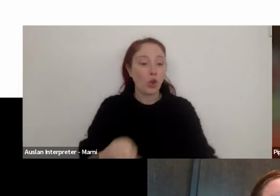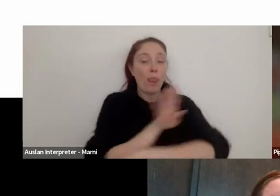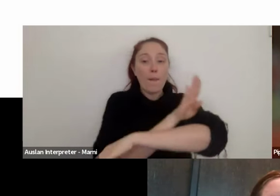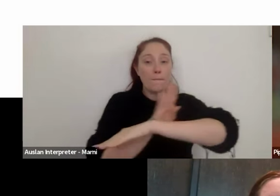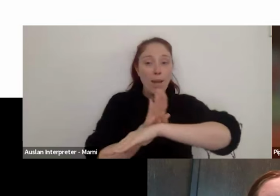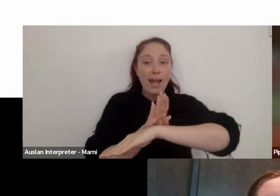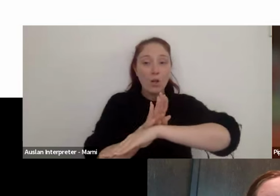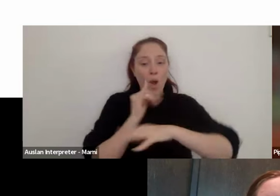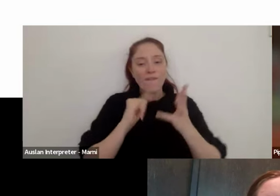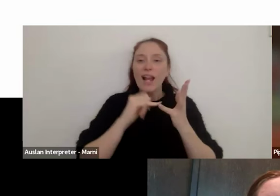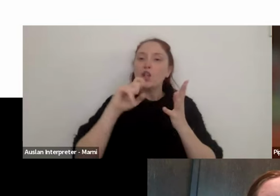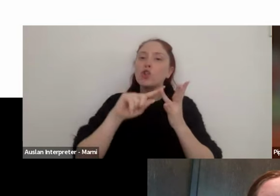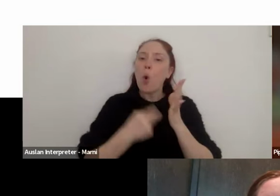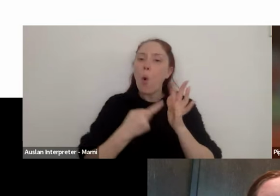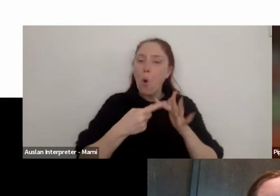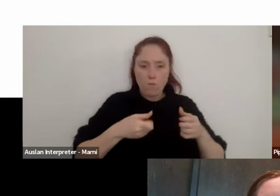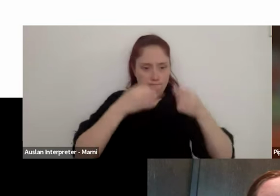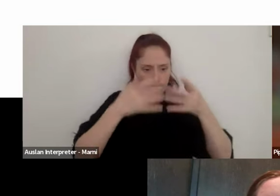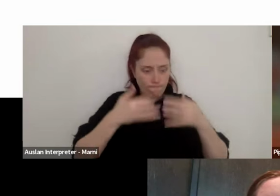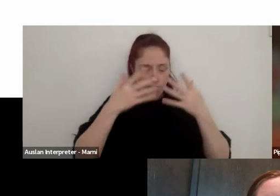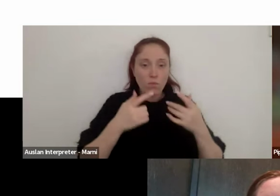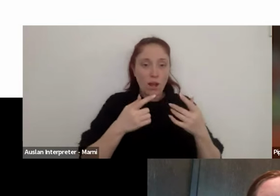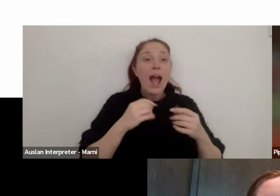against the criteria, and then advising Creative Australia on which applications